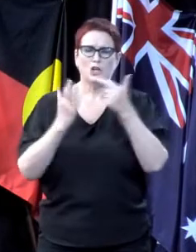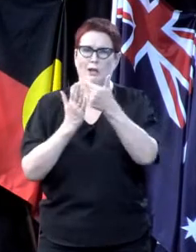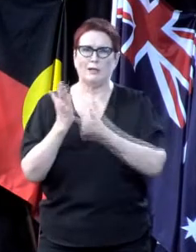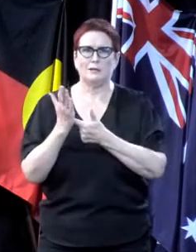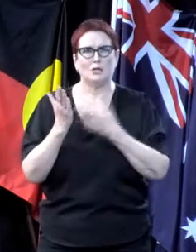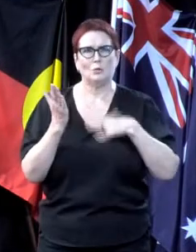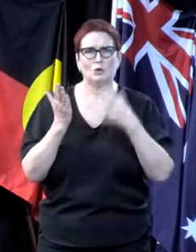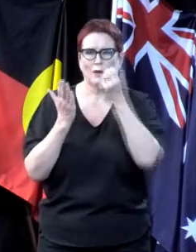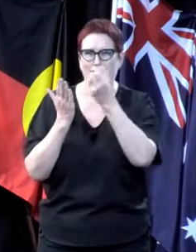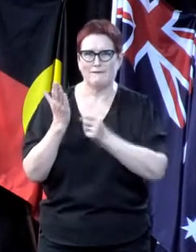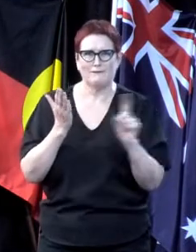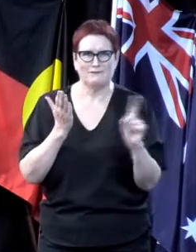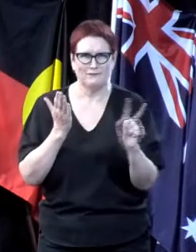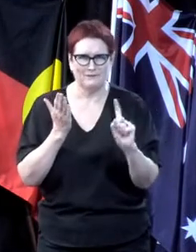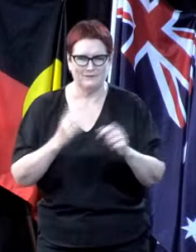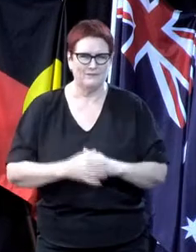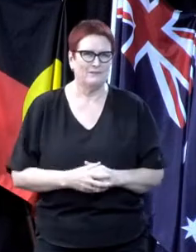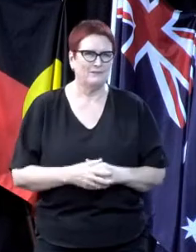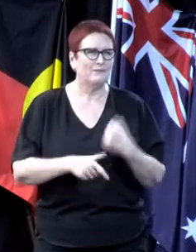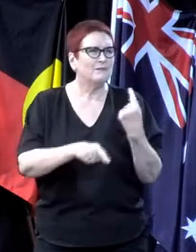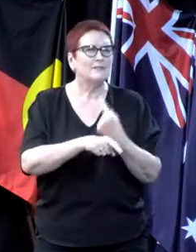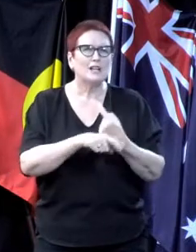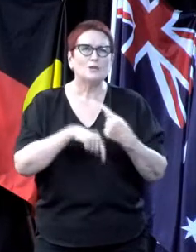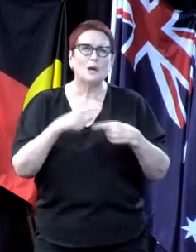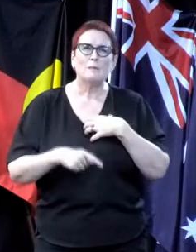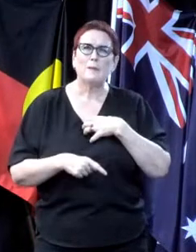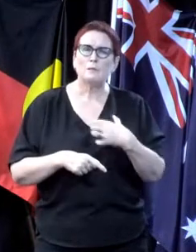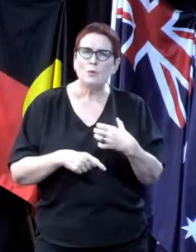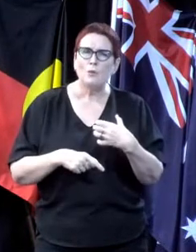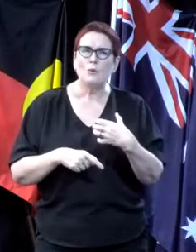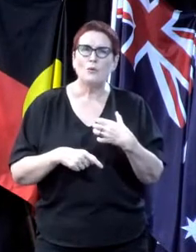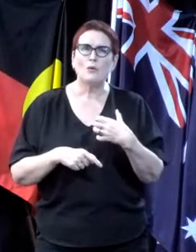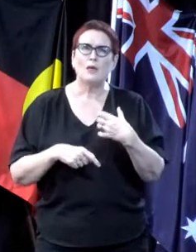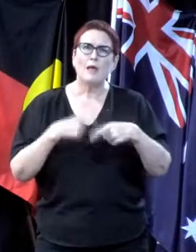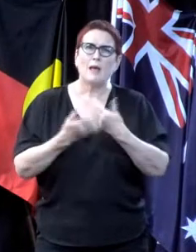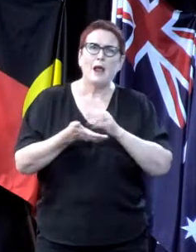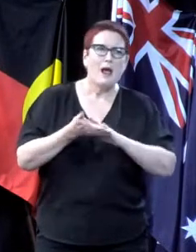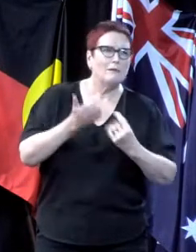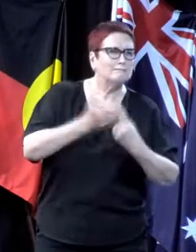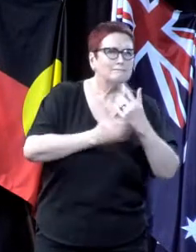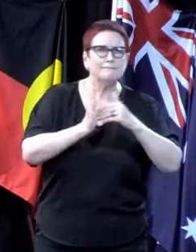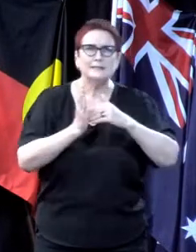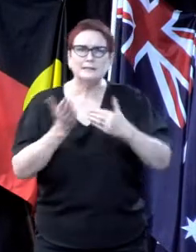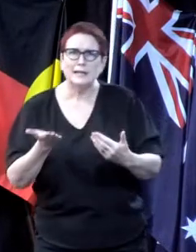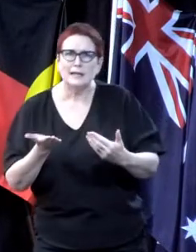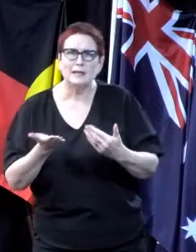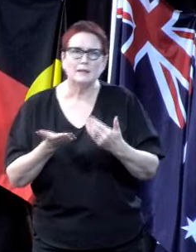And you're in a good position, obviously, to speak to that given your experience about how things are going and how you think things might be able to be improved.